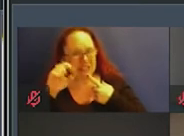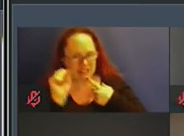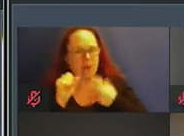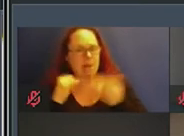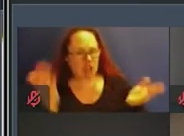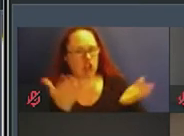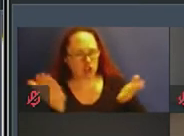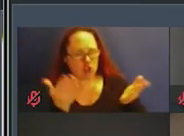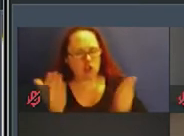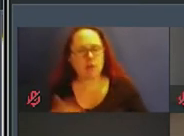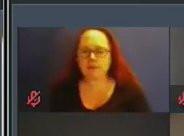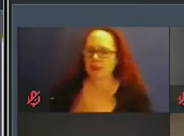Okay. Thank you.